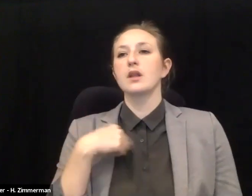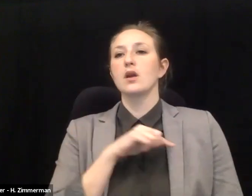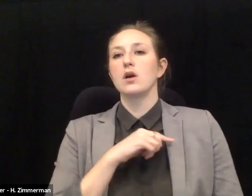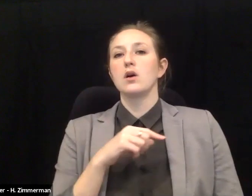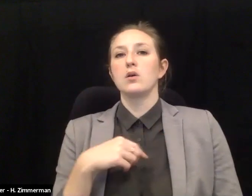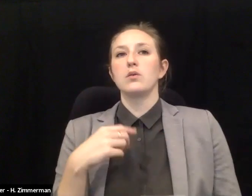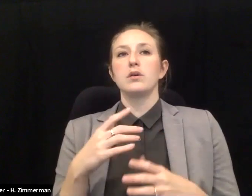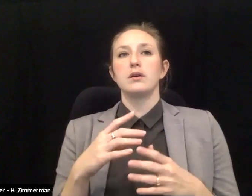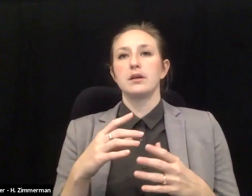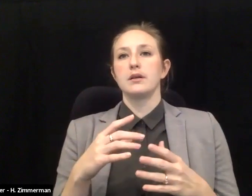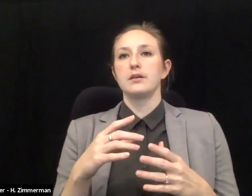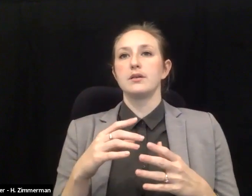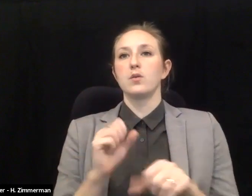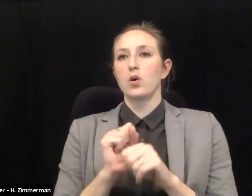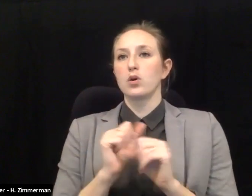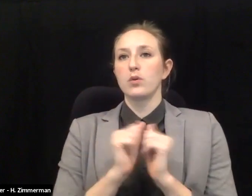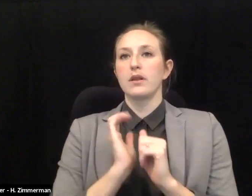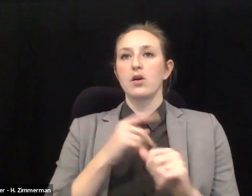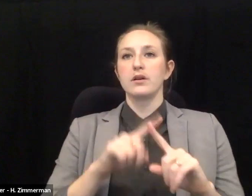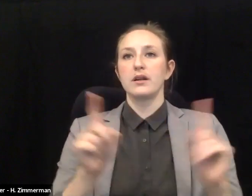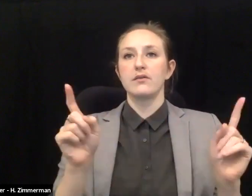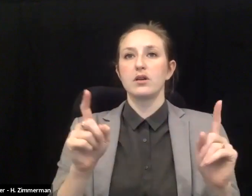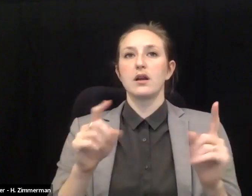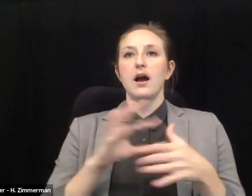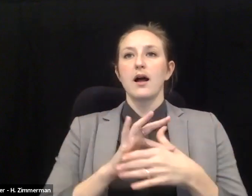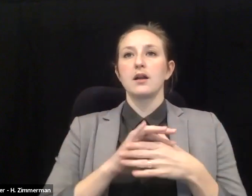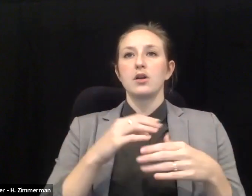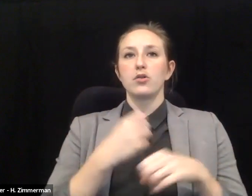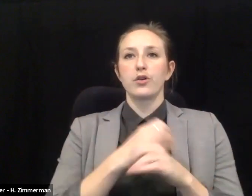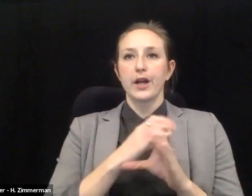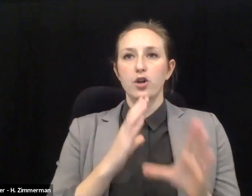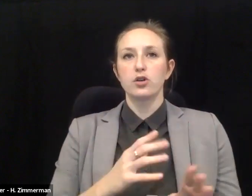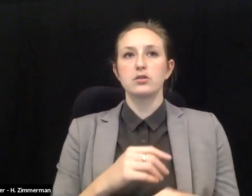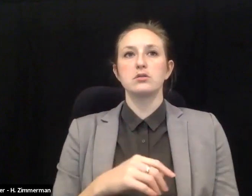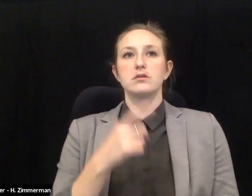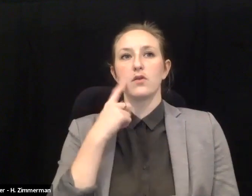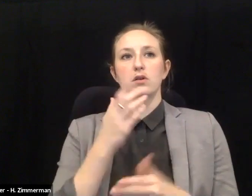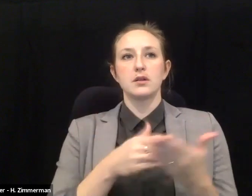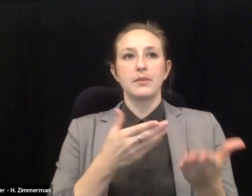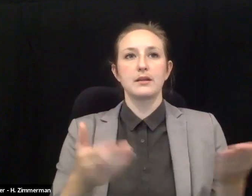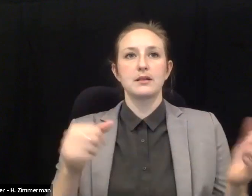with our different content creators on some things that they could do to help with this process.